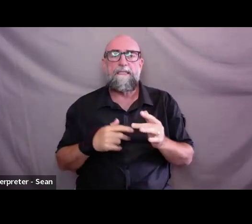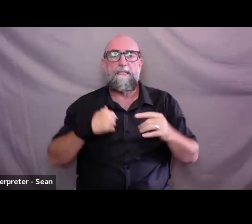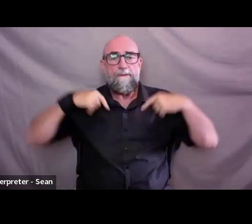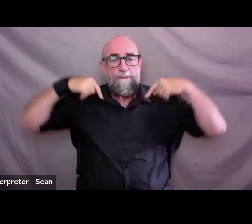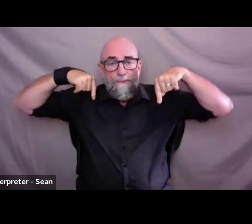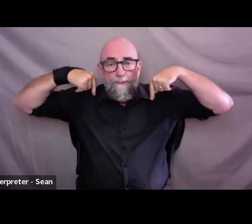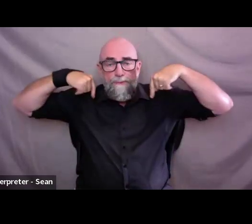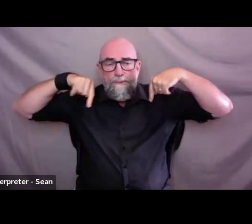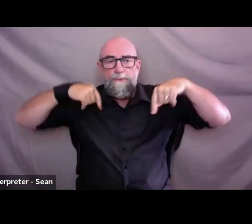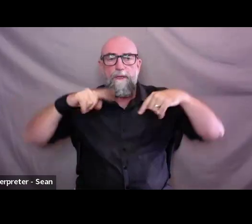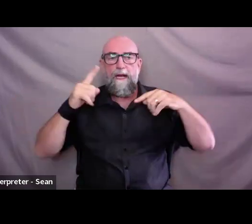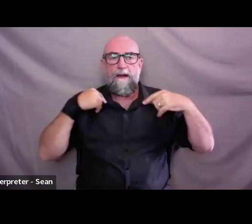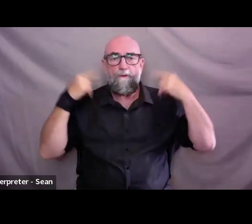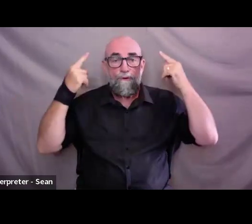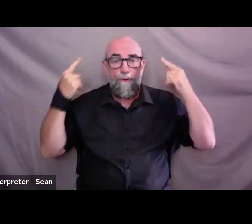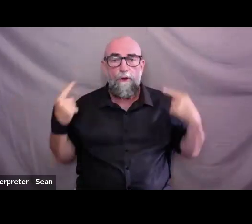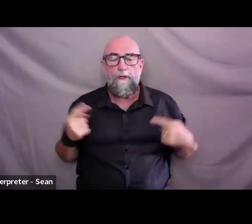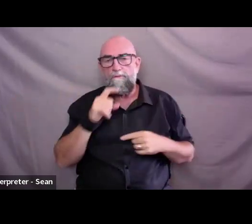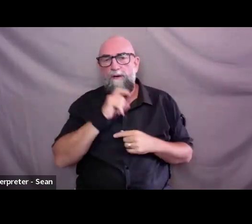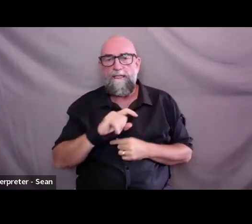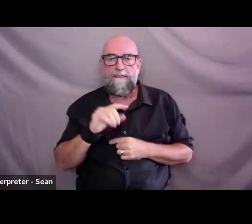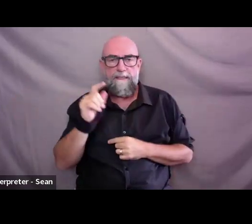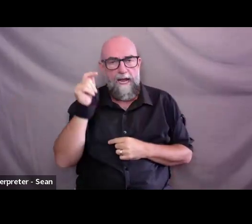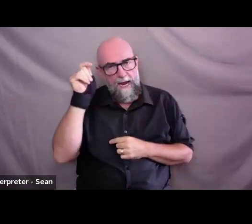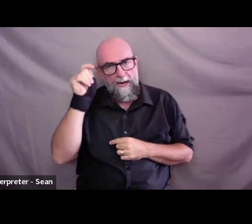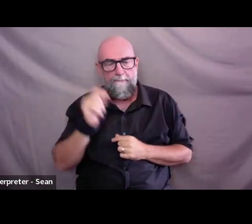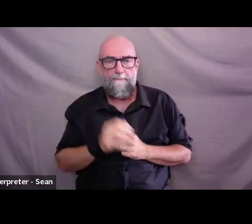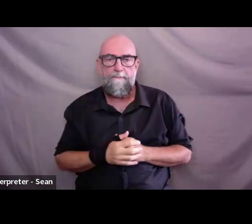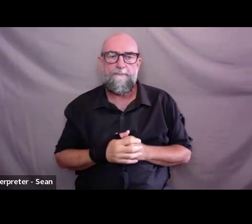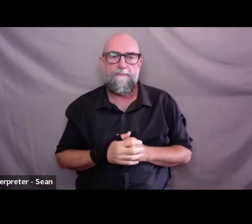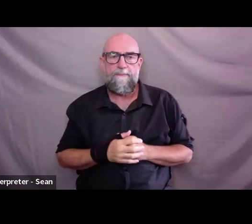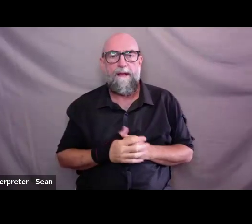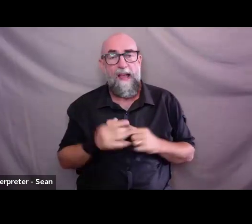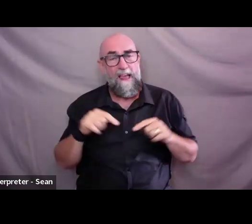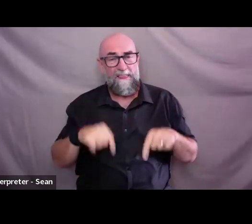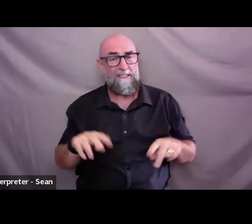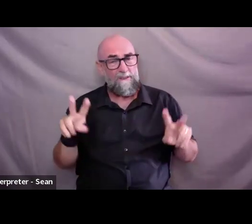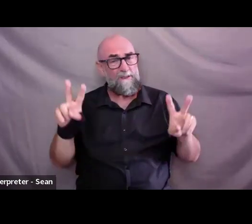land. As I start to talk about